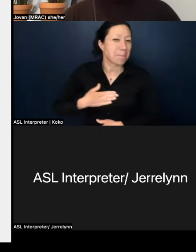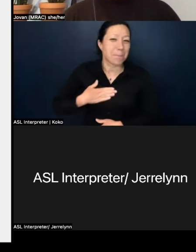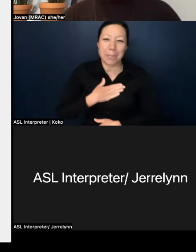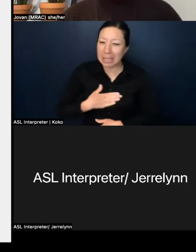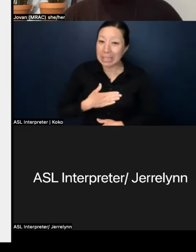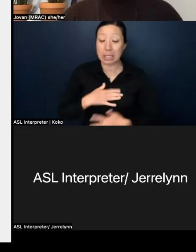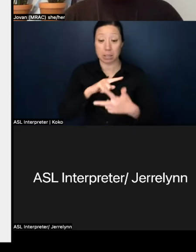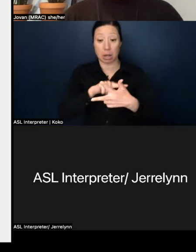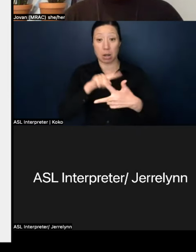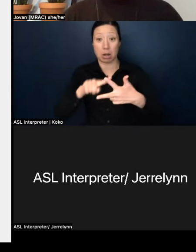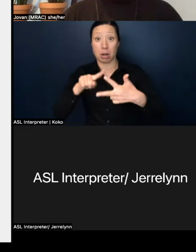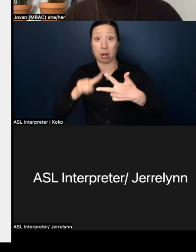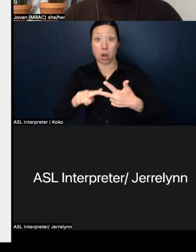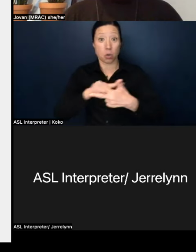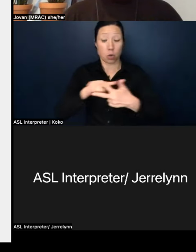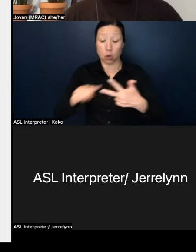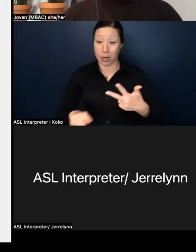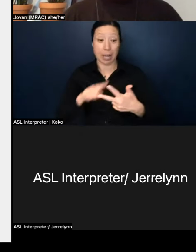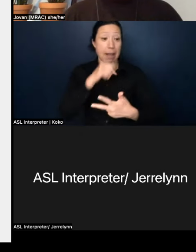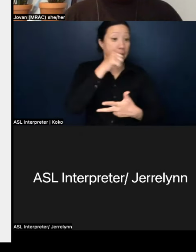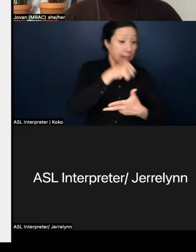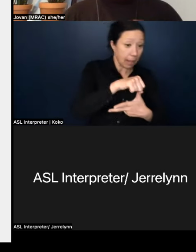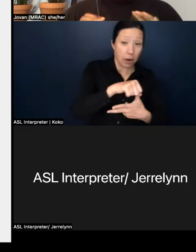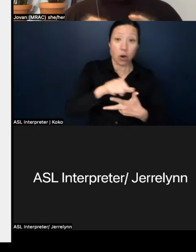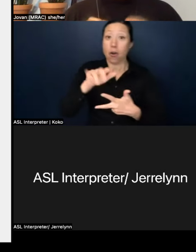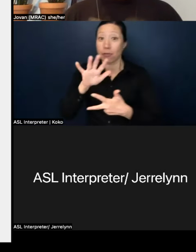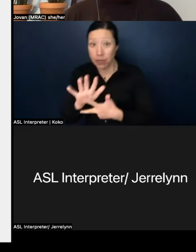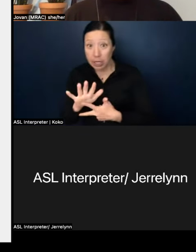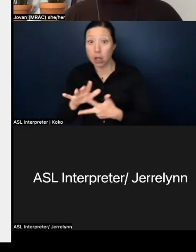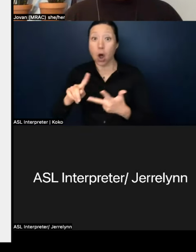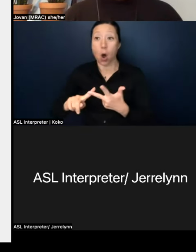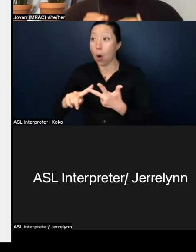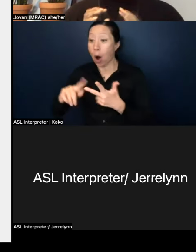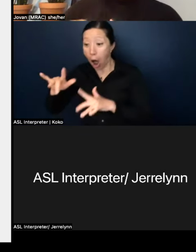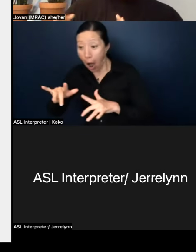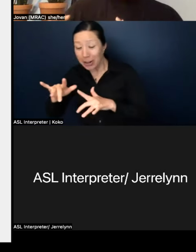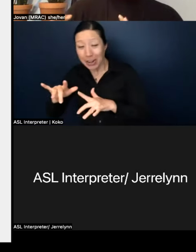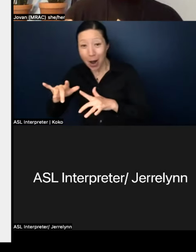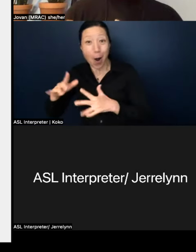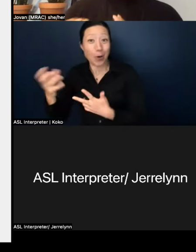So if you want to create a letter, then please stick with that.